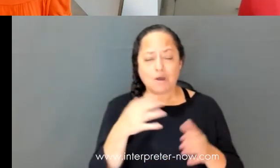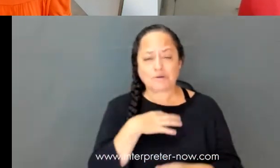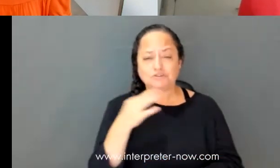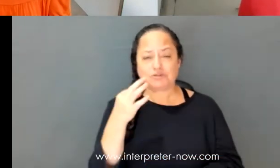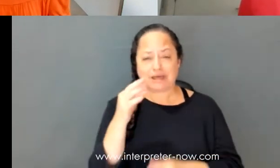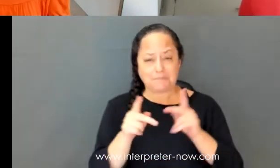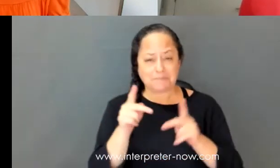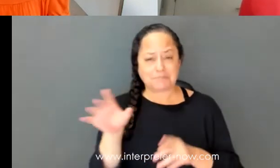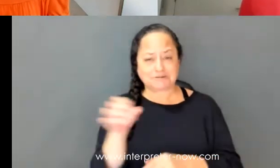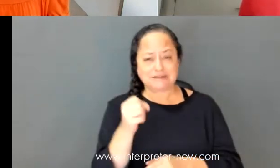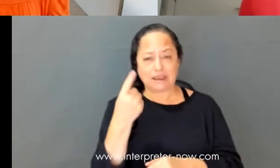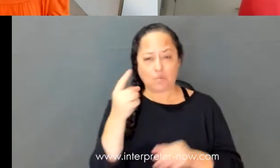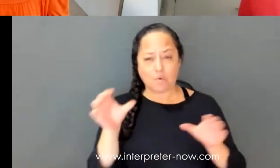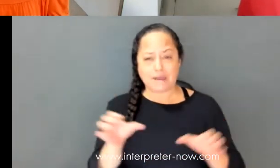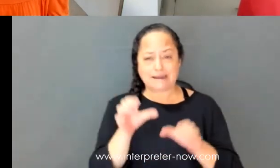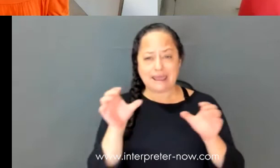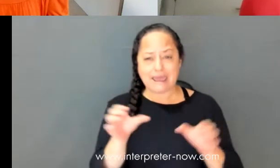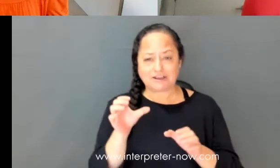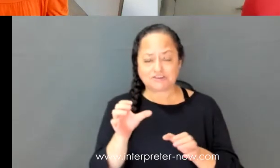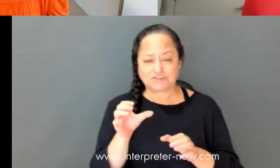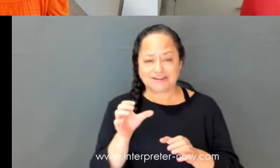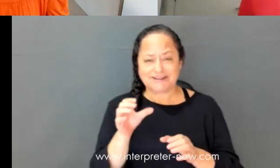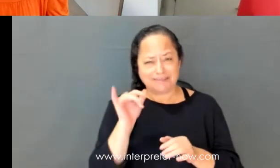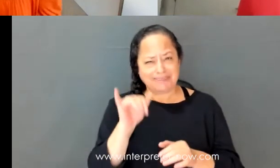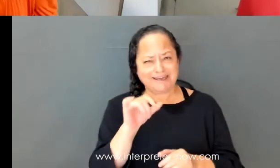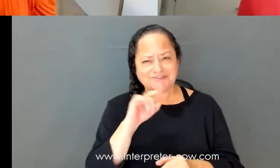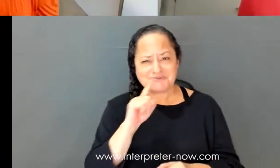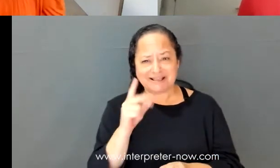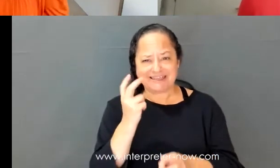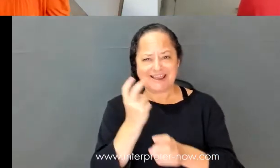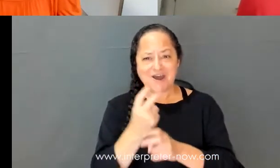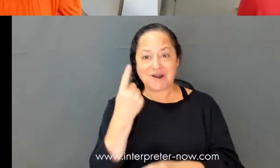That is so hard.